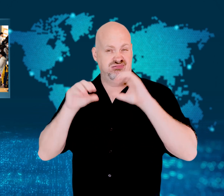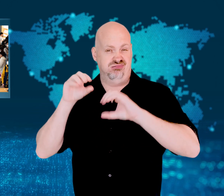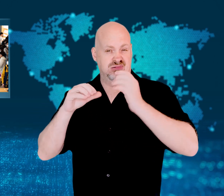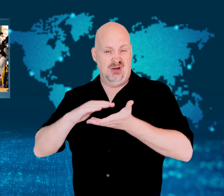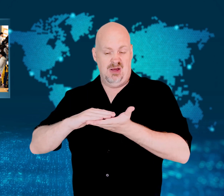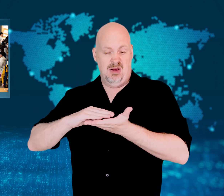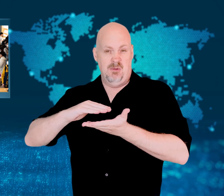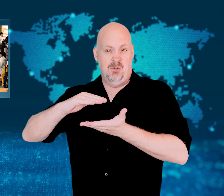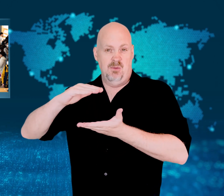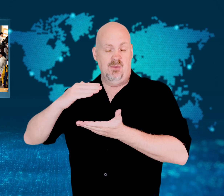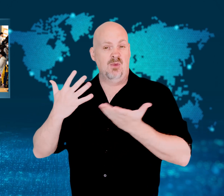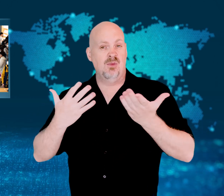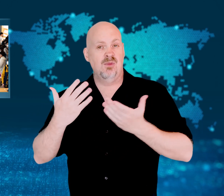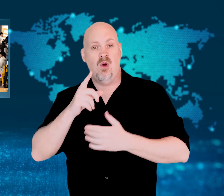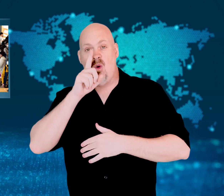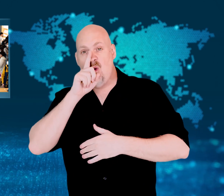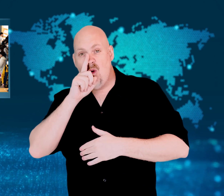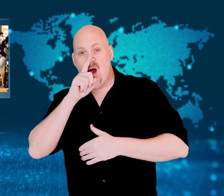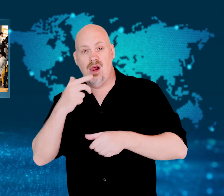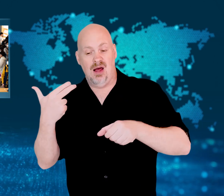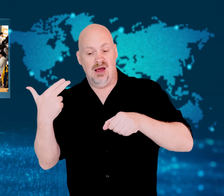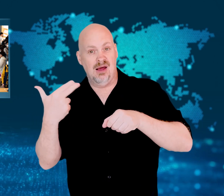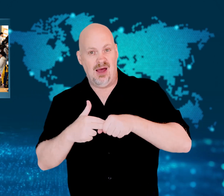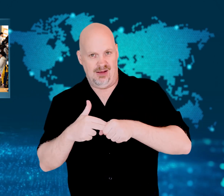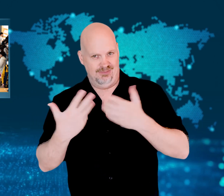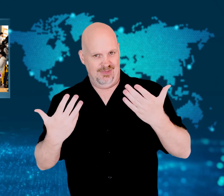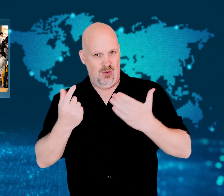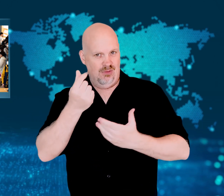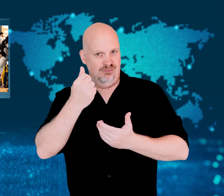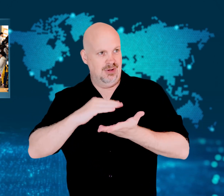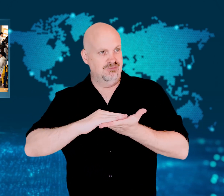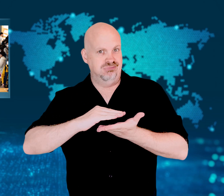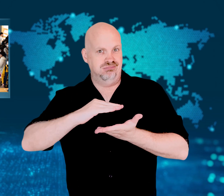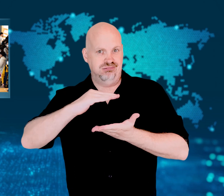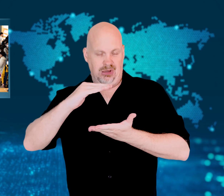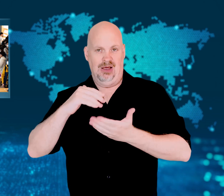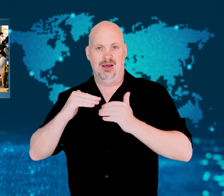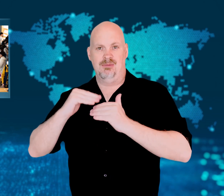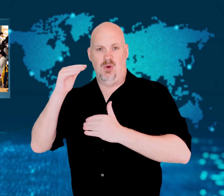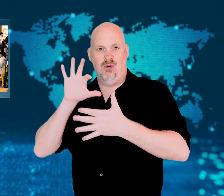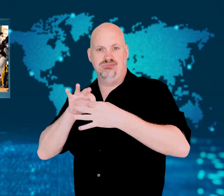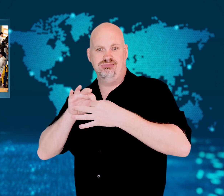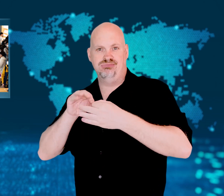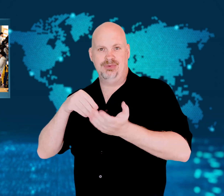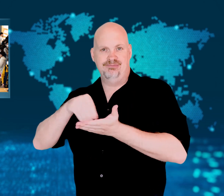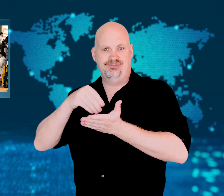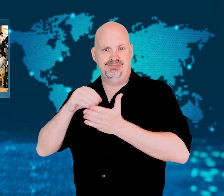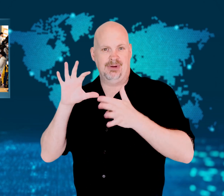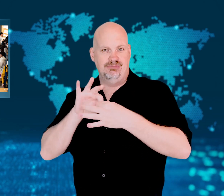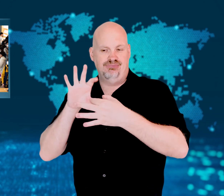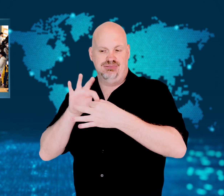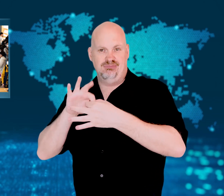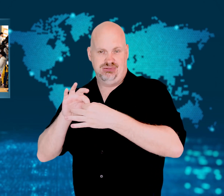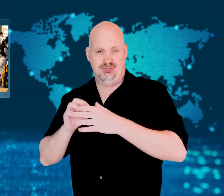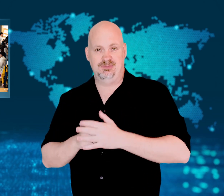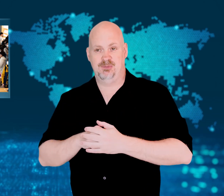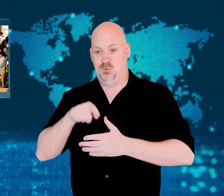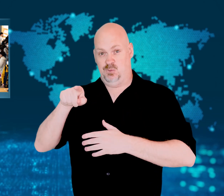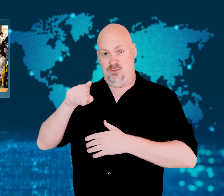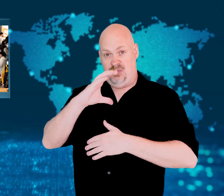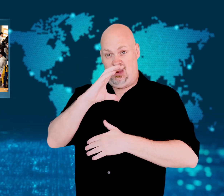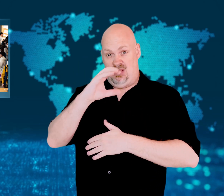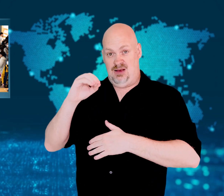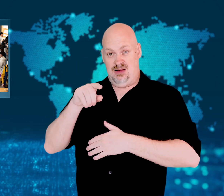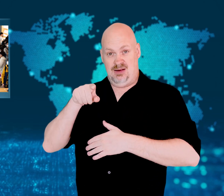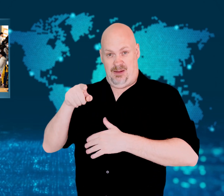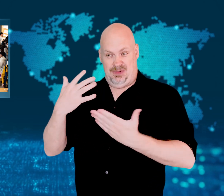The energy company's shares have risen as the cost of natural gas and of crude oil rises.